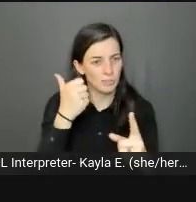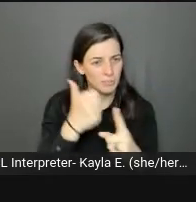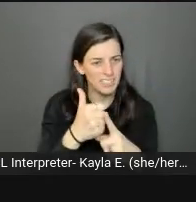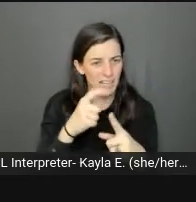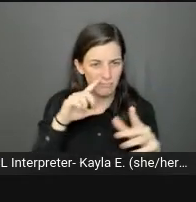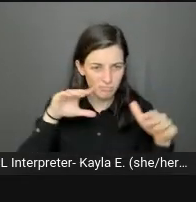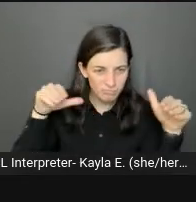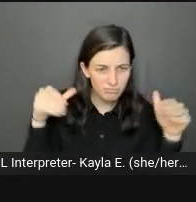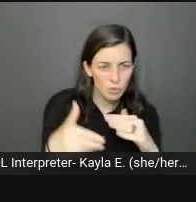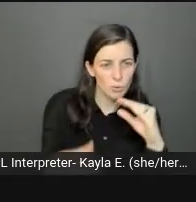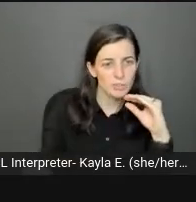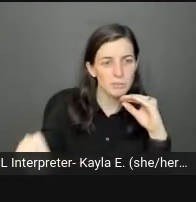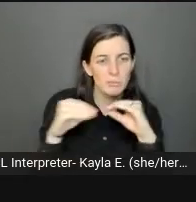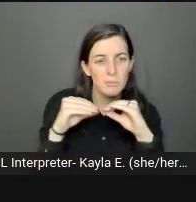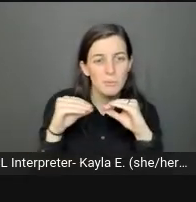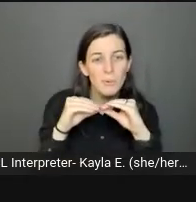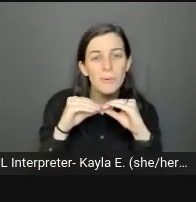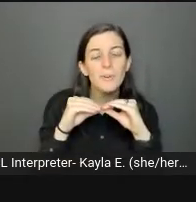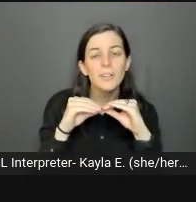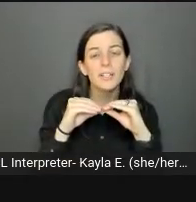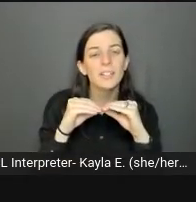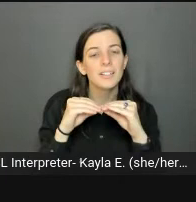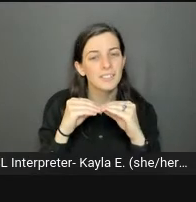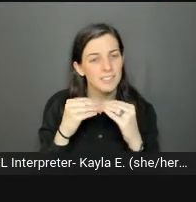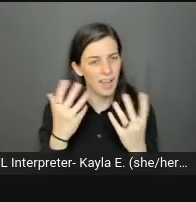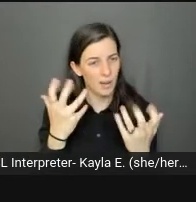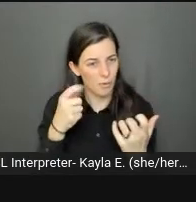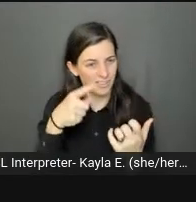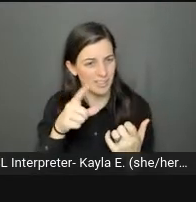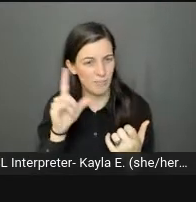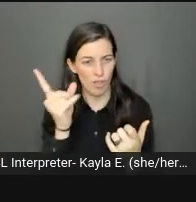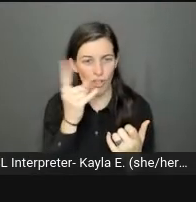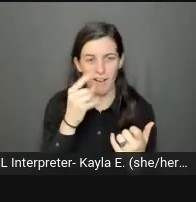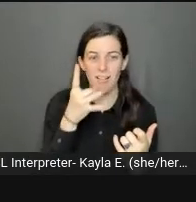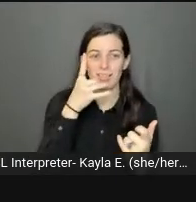to be able to trigger the lightbox too but if I press tab key,